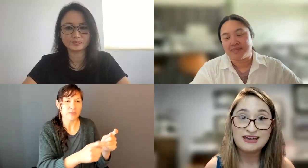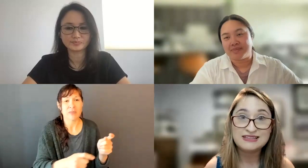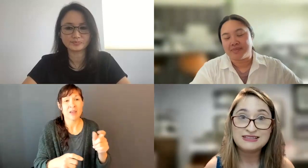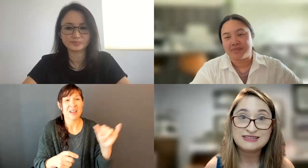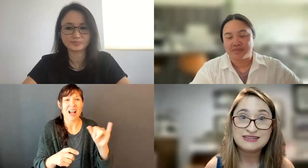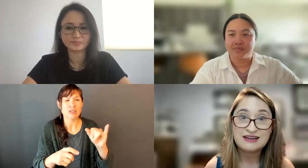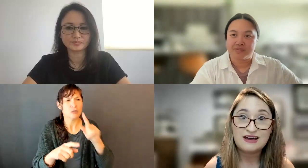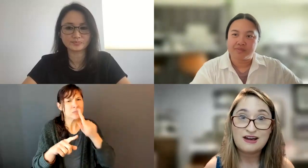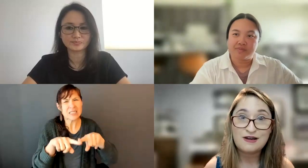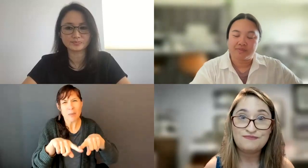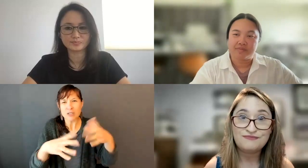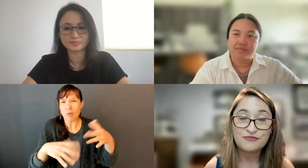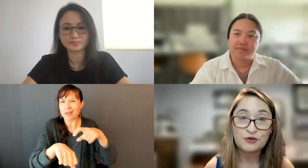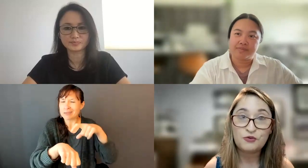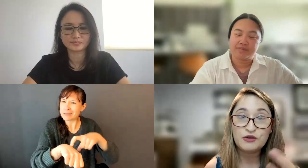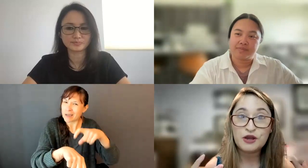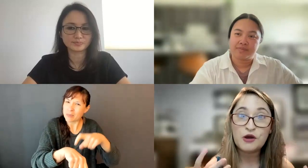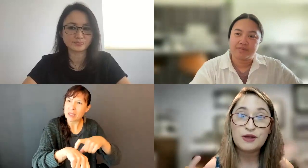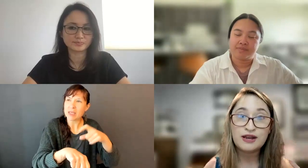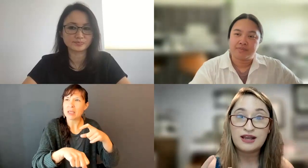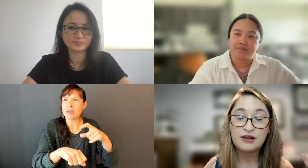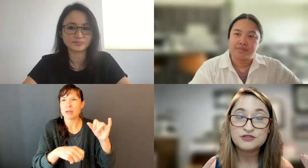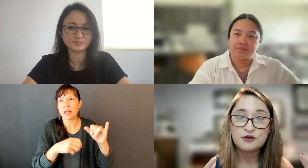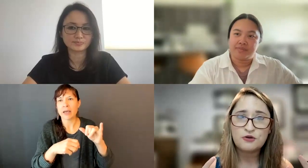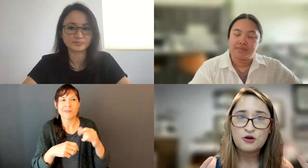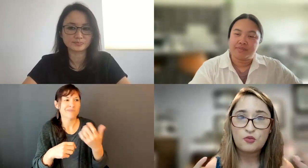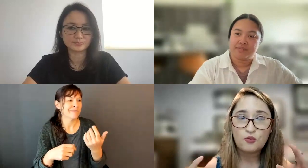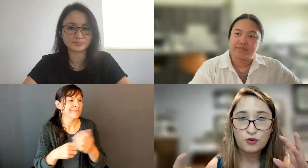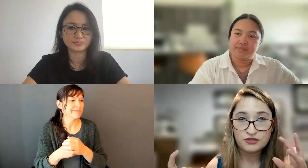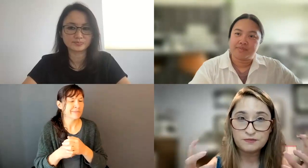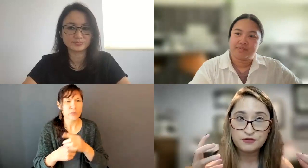and who you know, and also what the perception